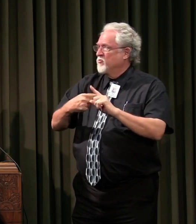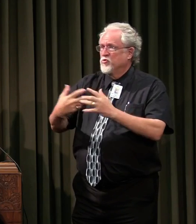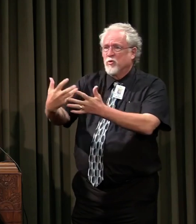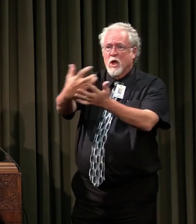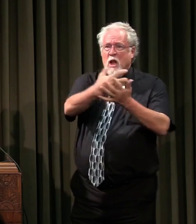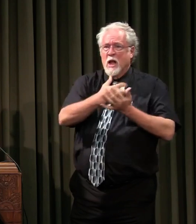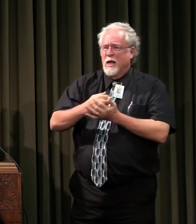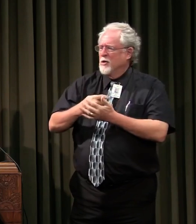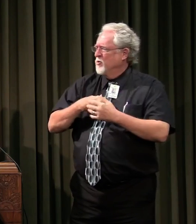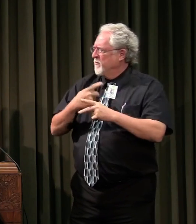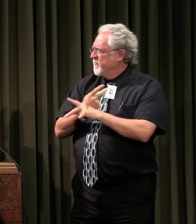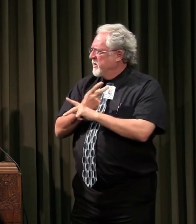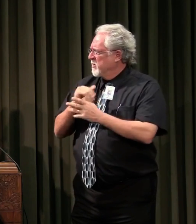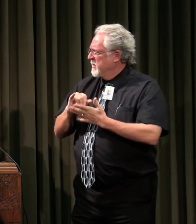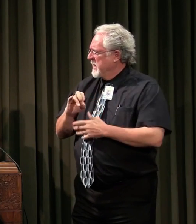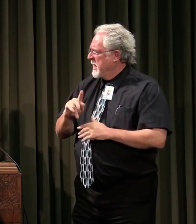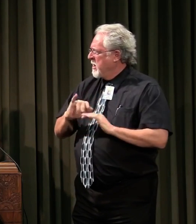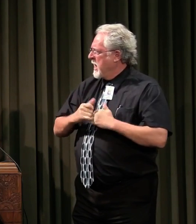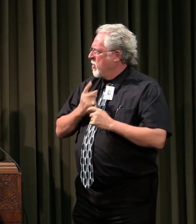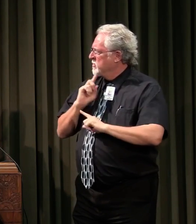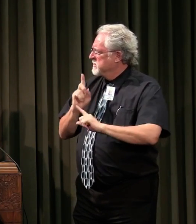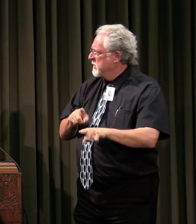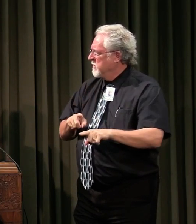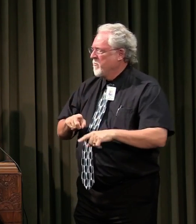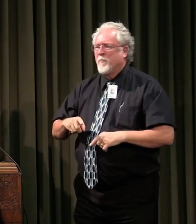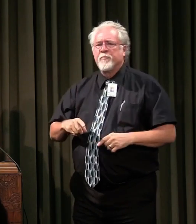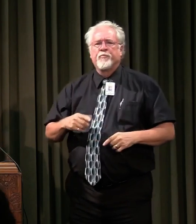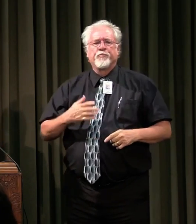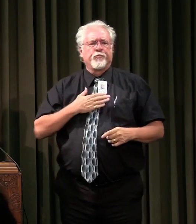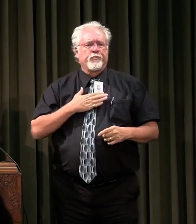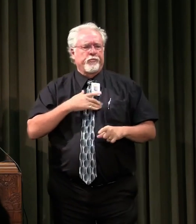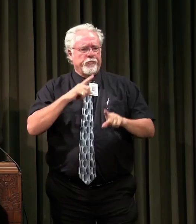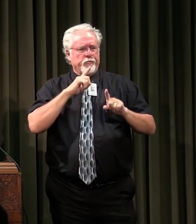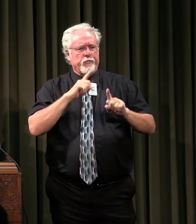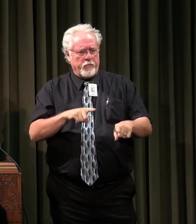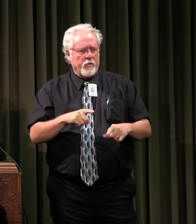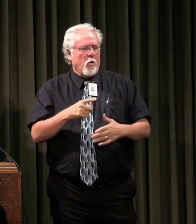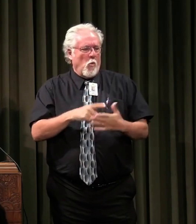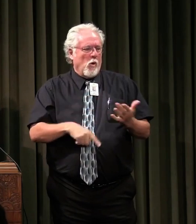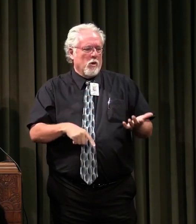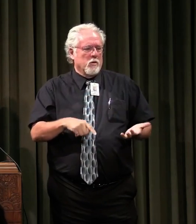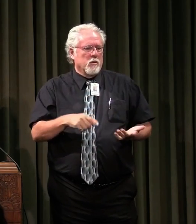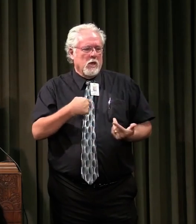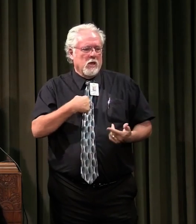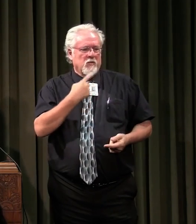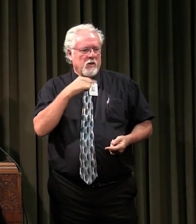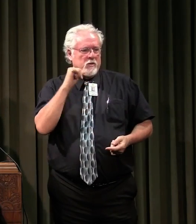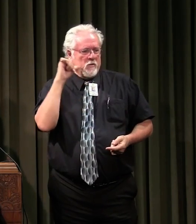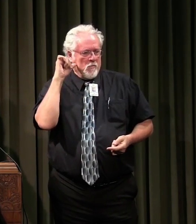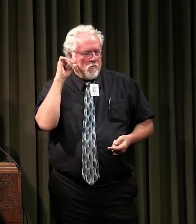well first of all responsibly what it was yesterday I suspect that that's